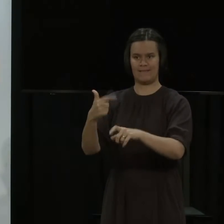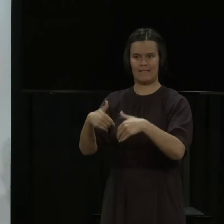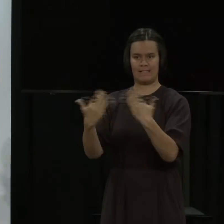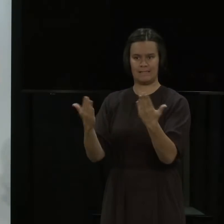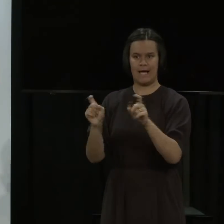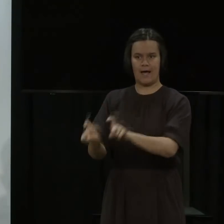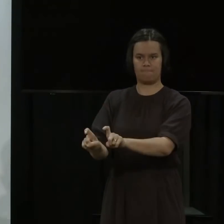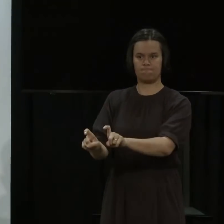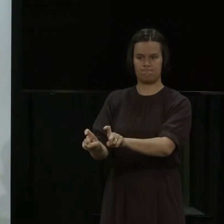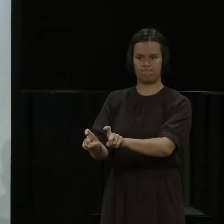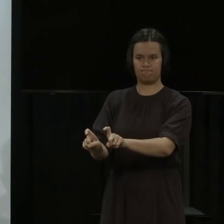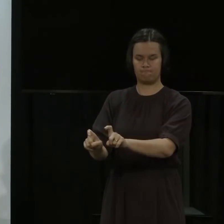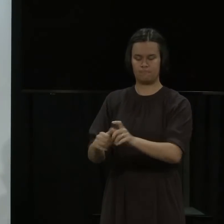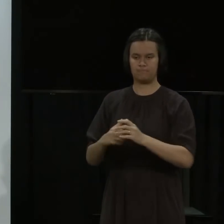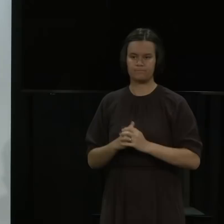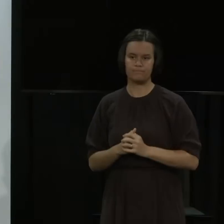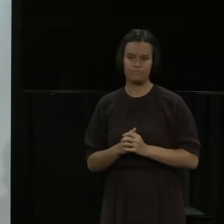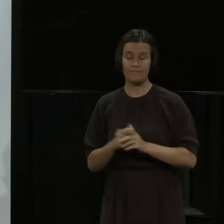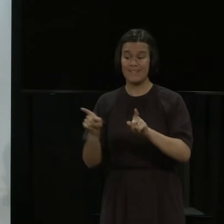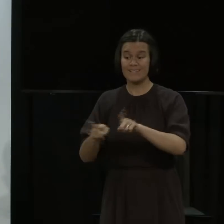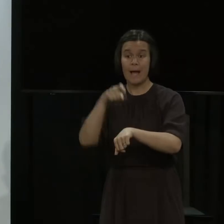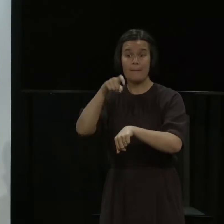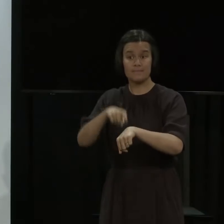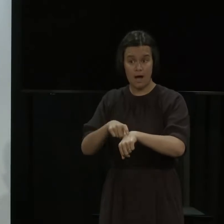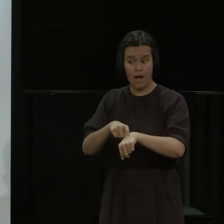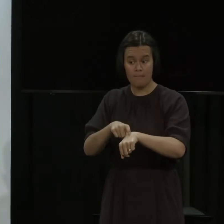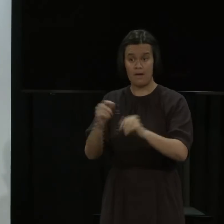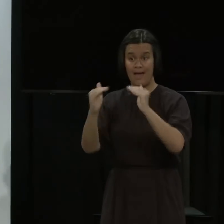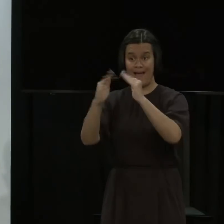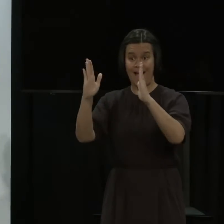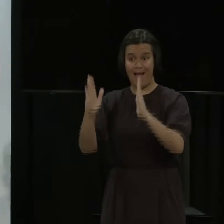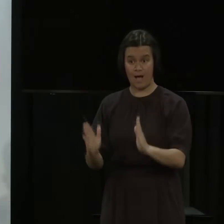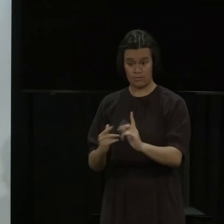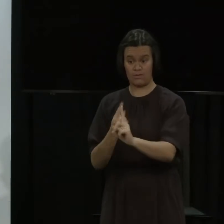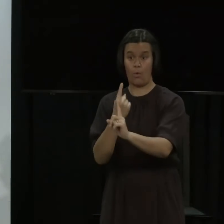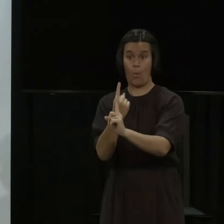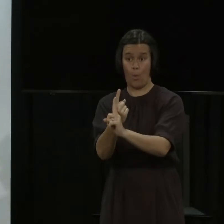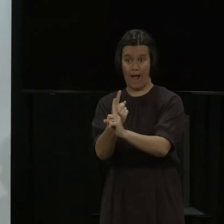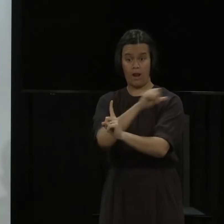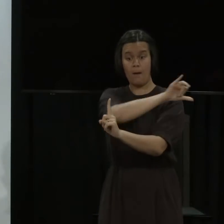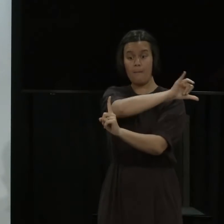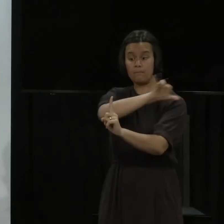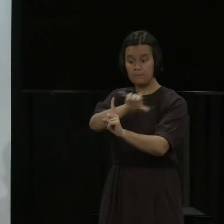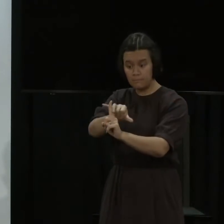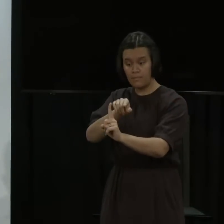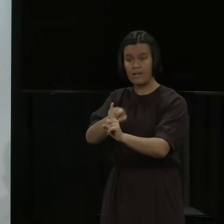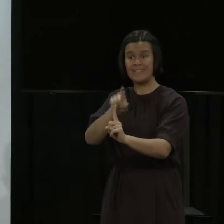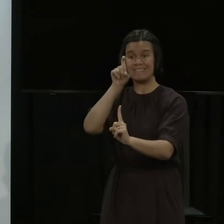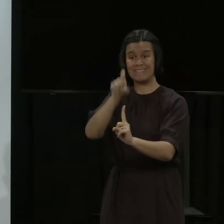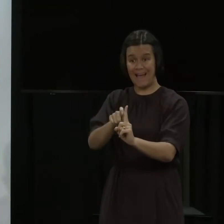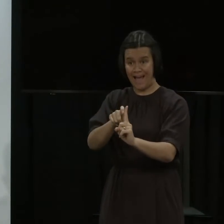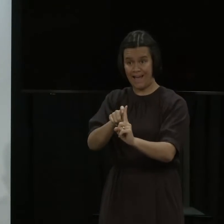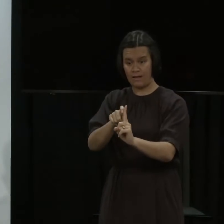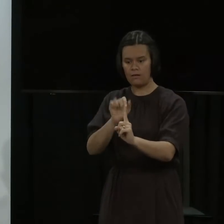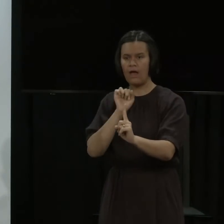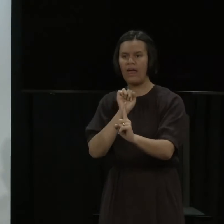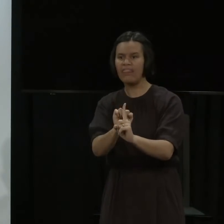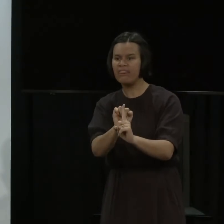stay in their bubbles for the seven-day period. Having said that, other people